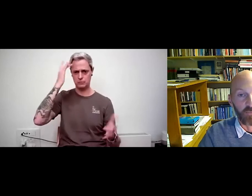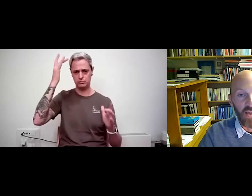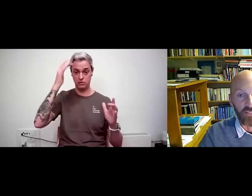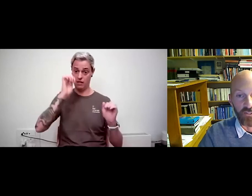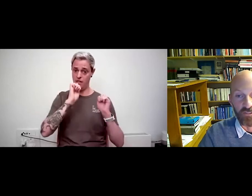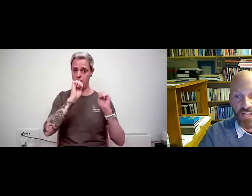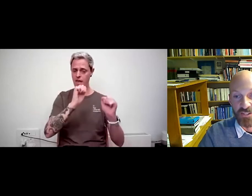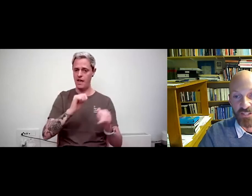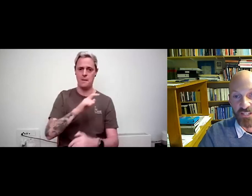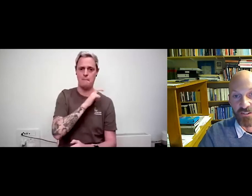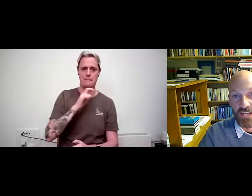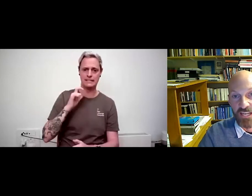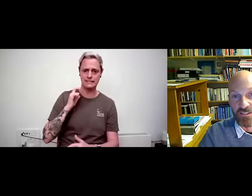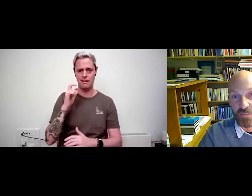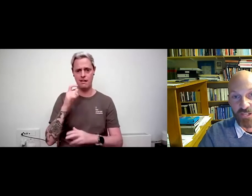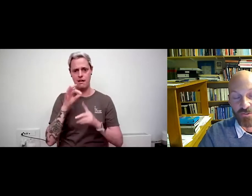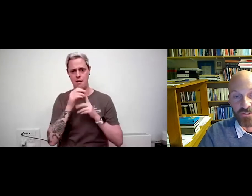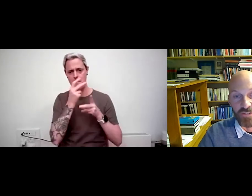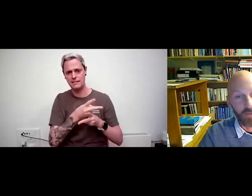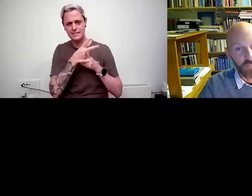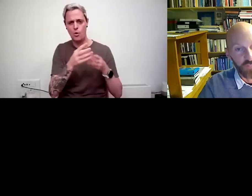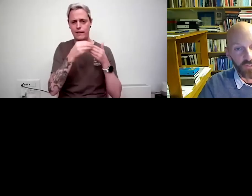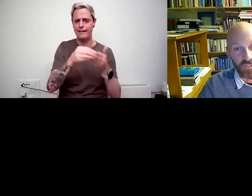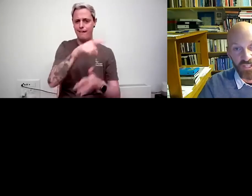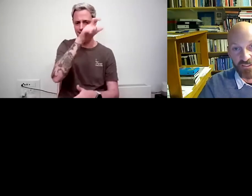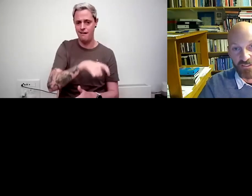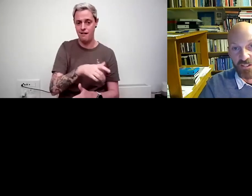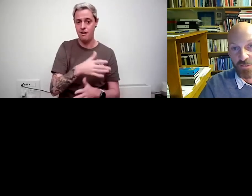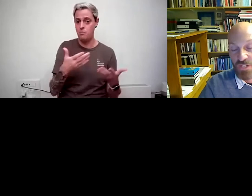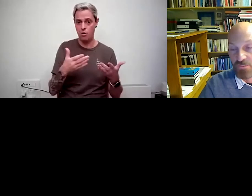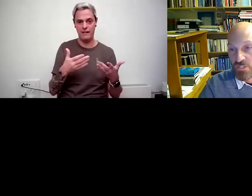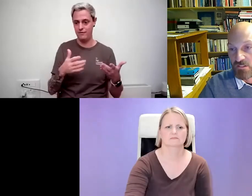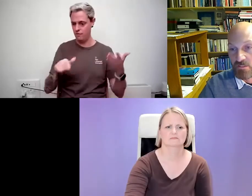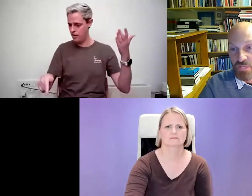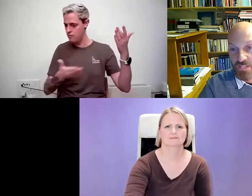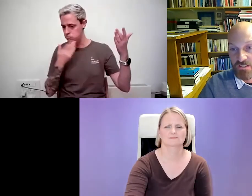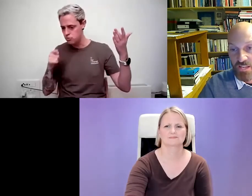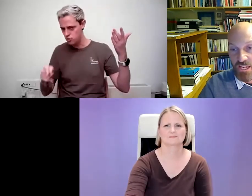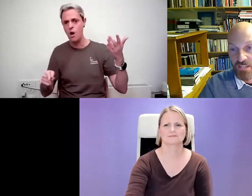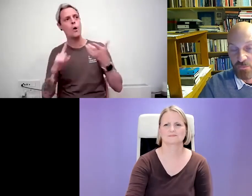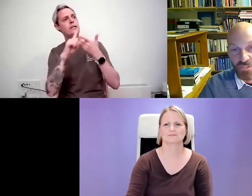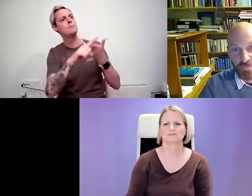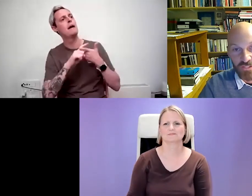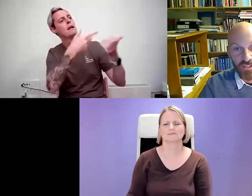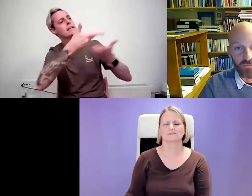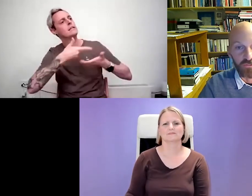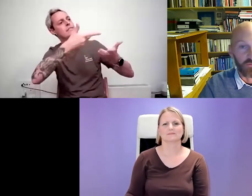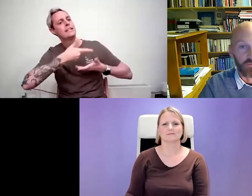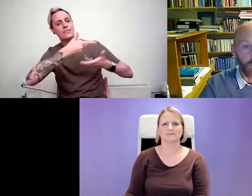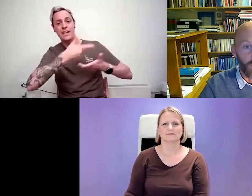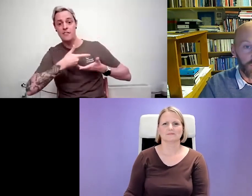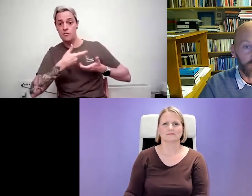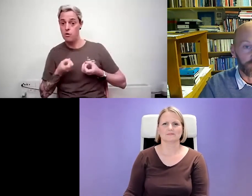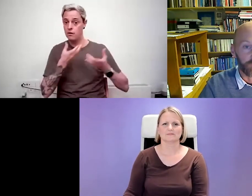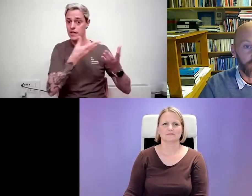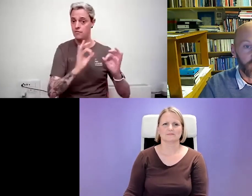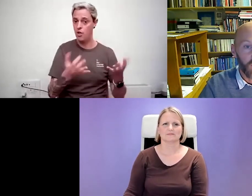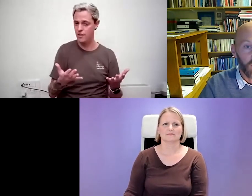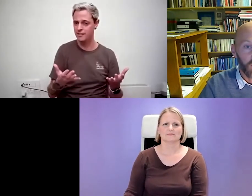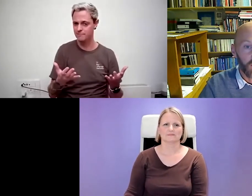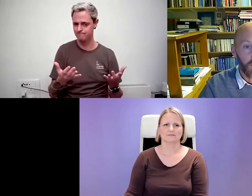the pastor/leader and somebody who's the opposite of those things must be dependent and recipient of support.